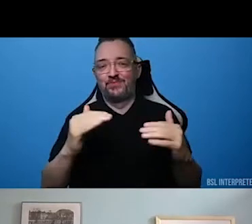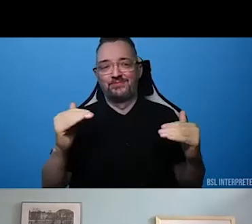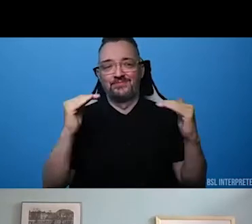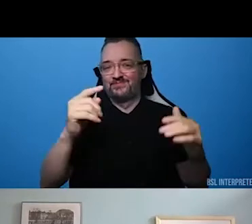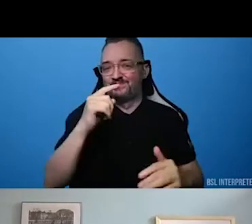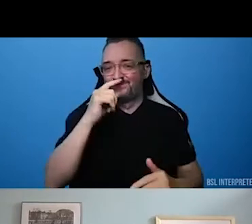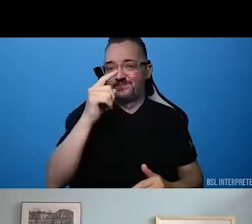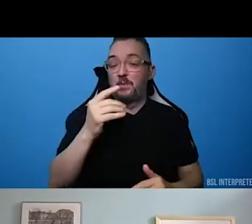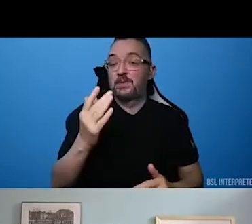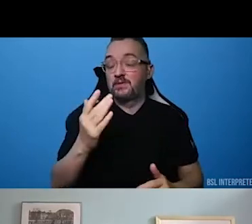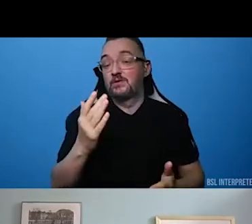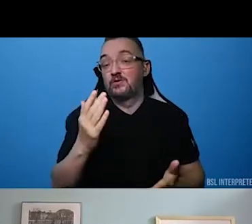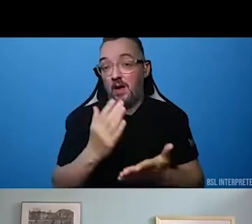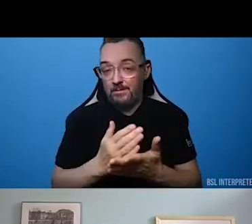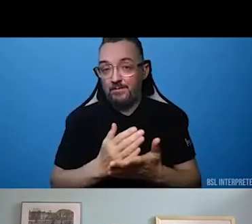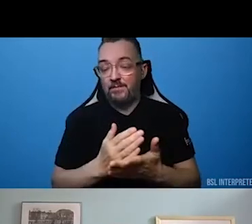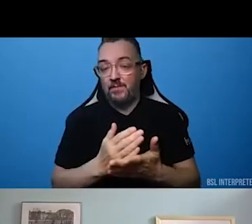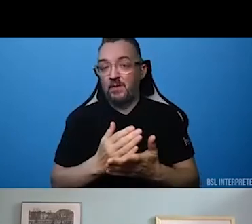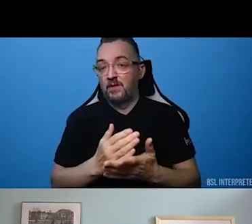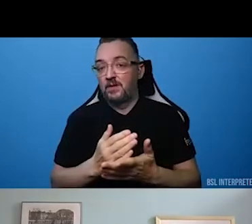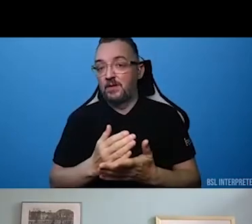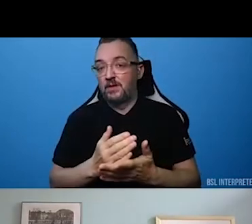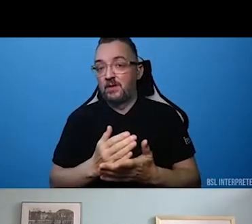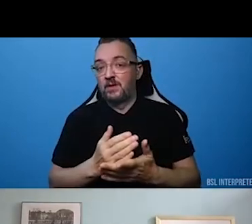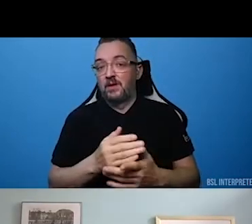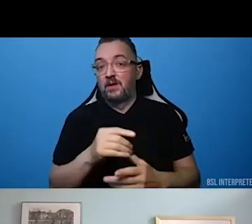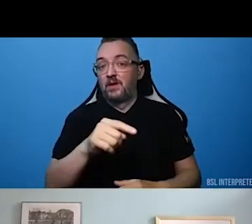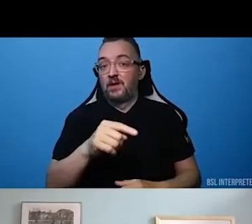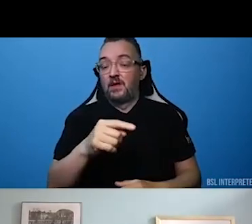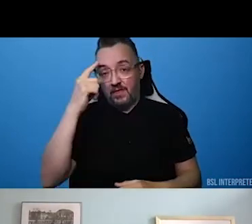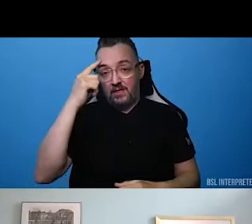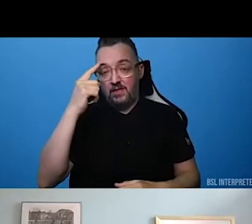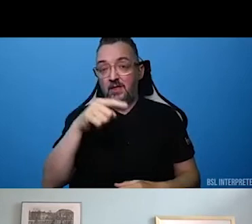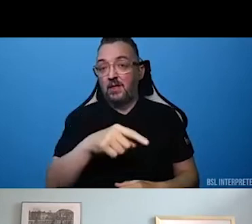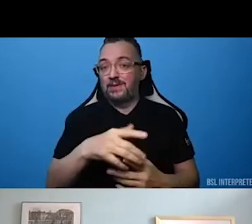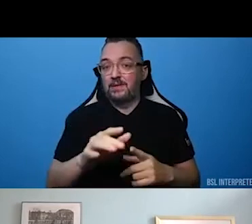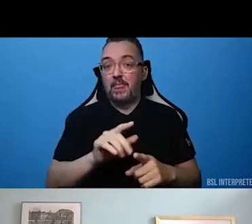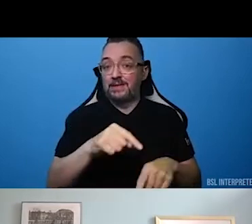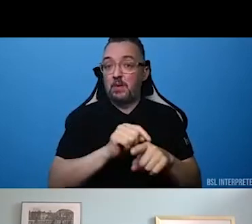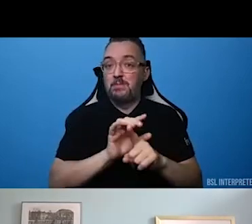and yet we might think about the actual drug that they were pushing at the time.